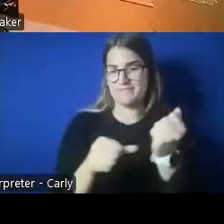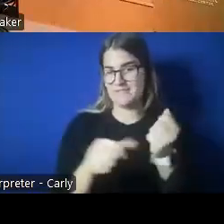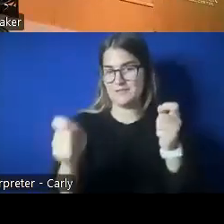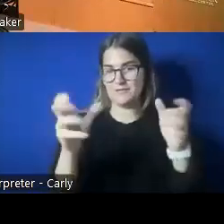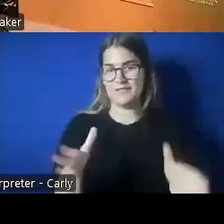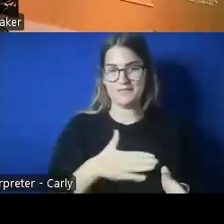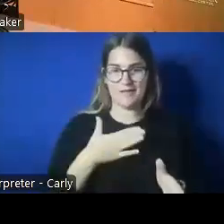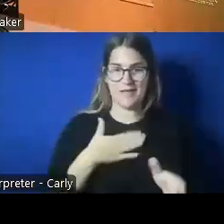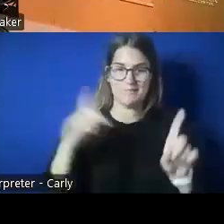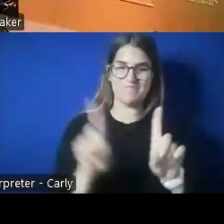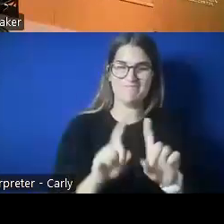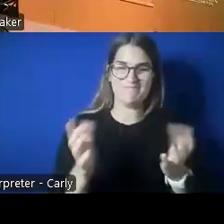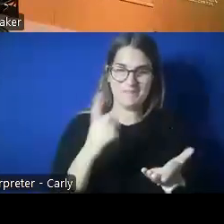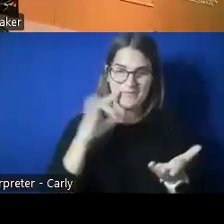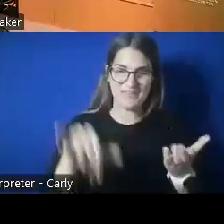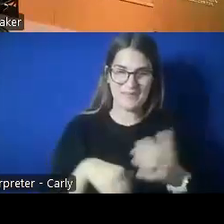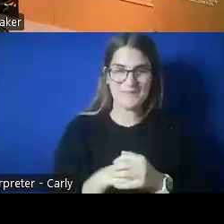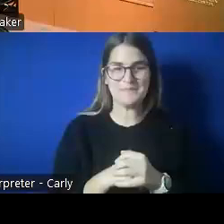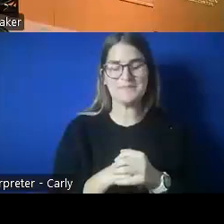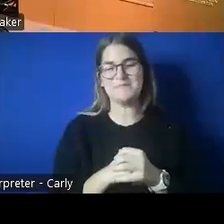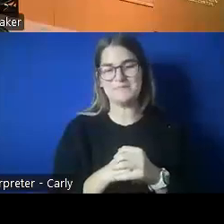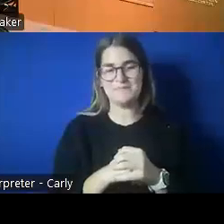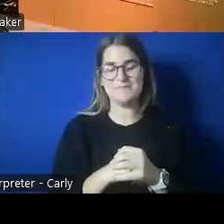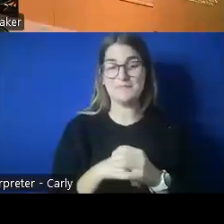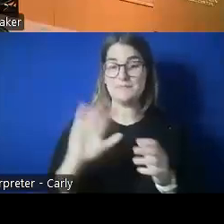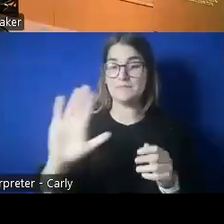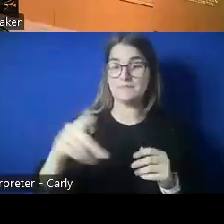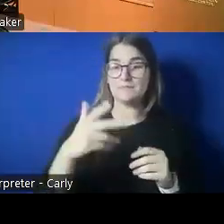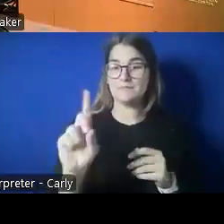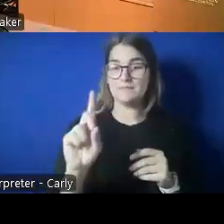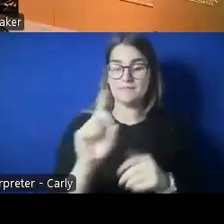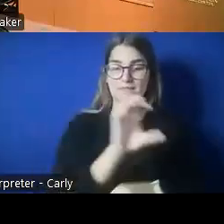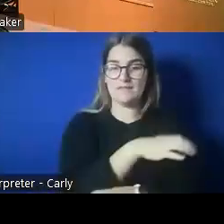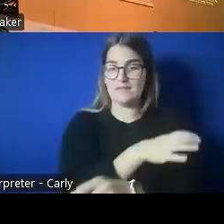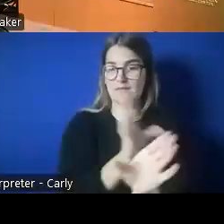to have her here for that um she received her PhD in Clinical Psychology from the University